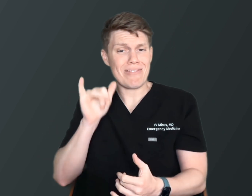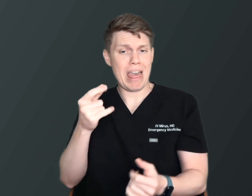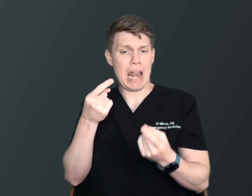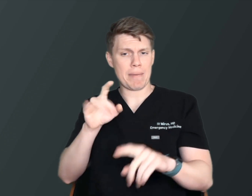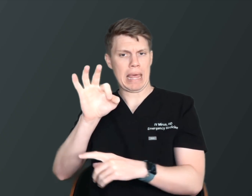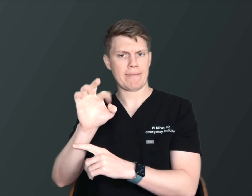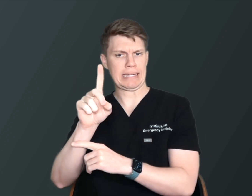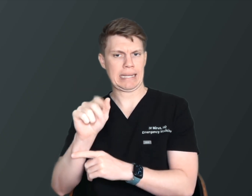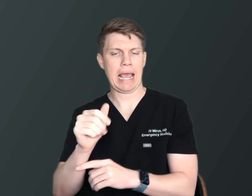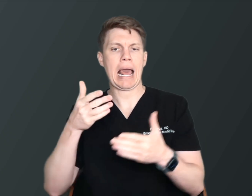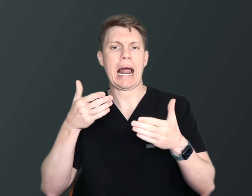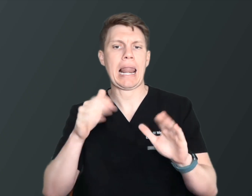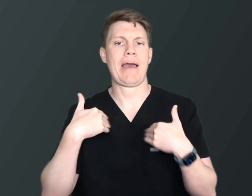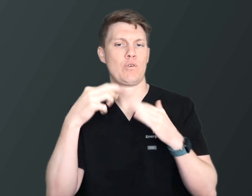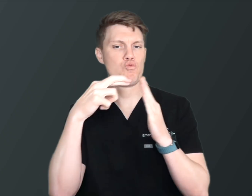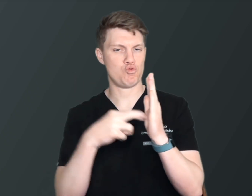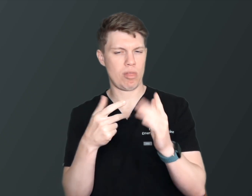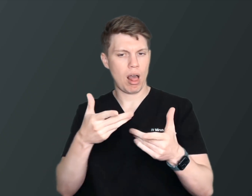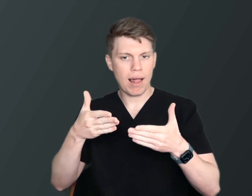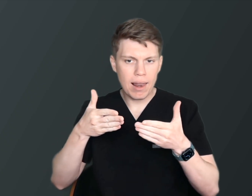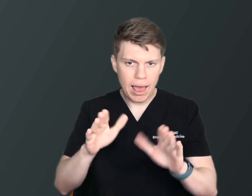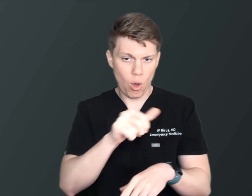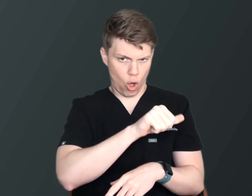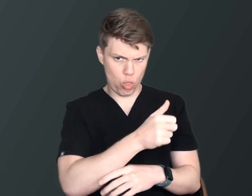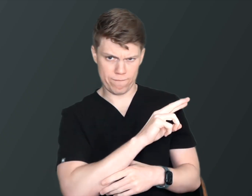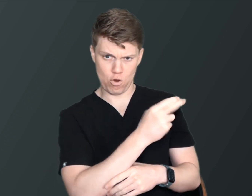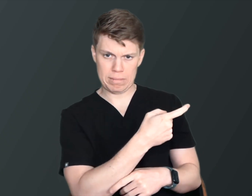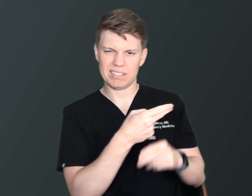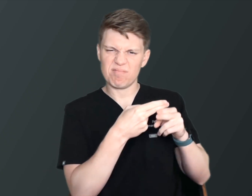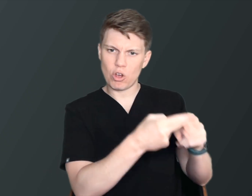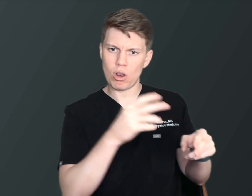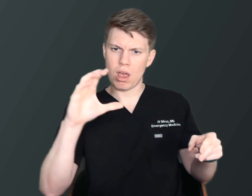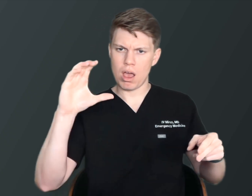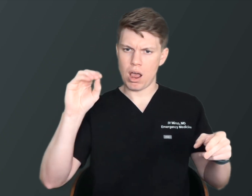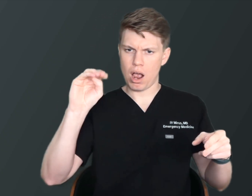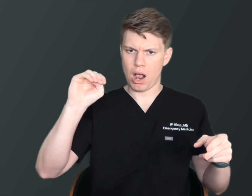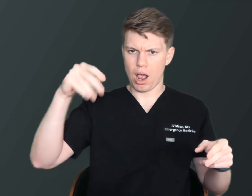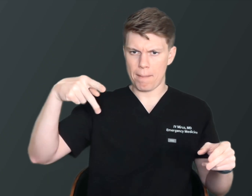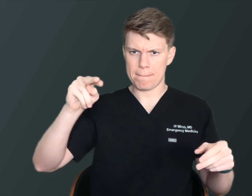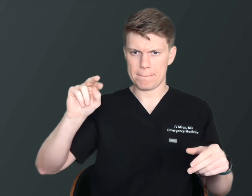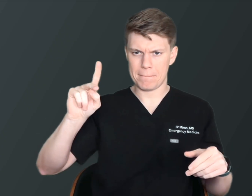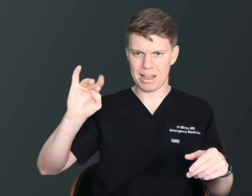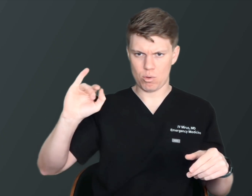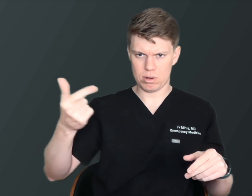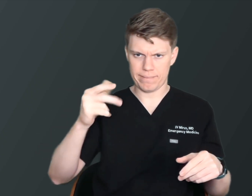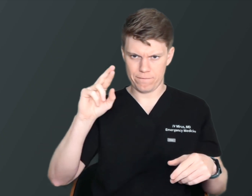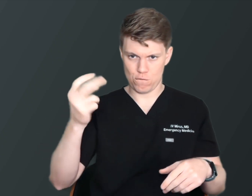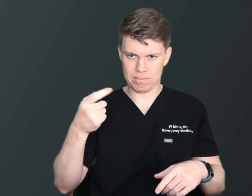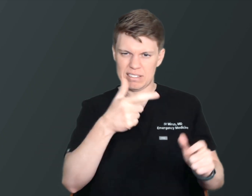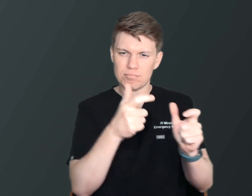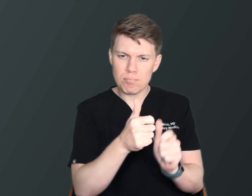The FDA had a rule that allowed compounding pharmacies,